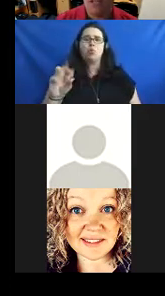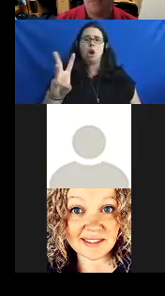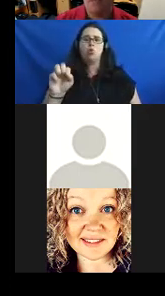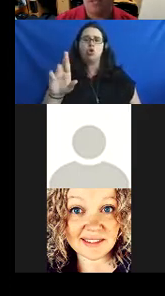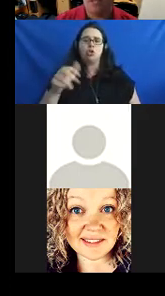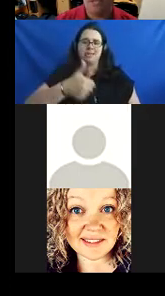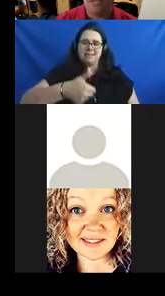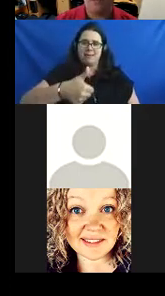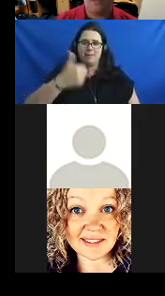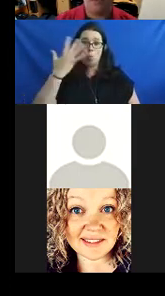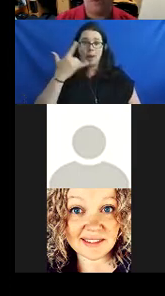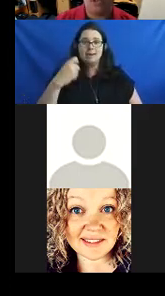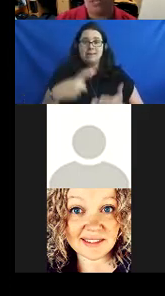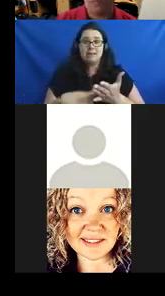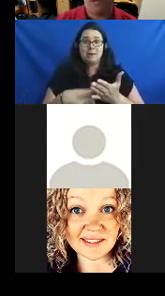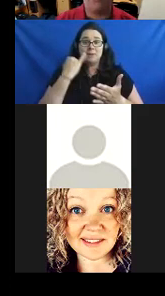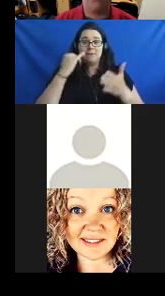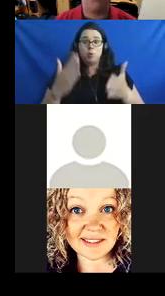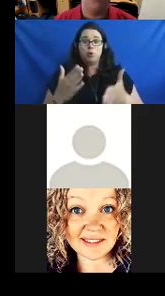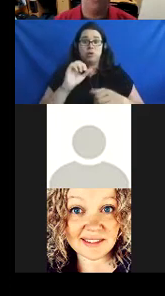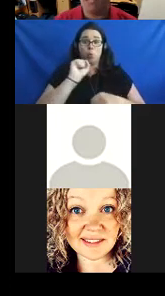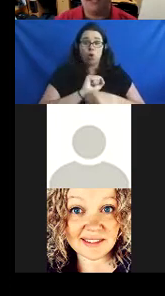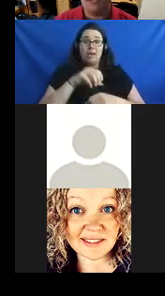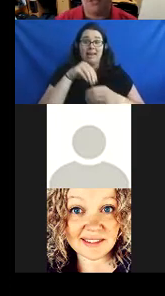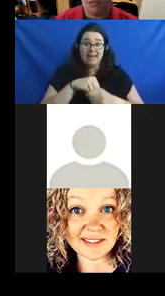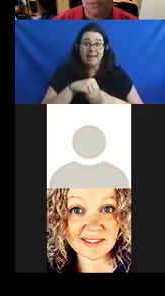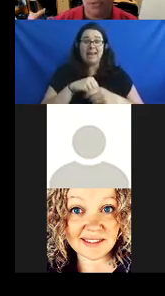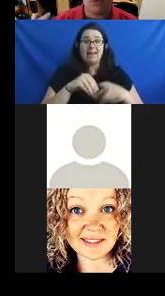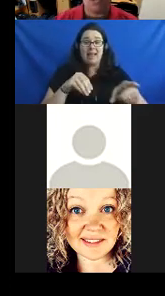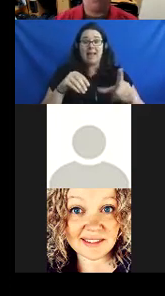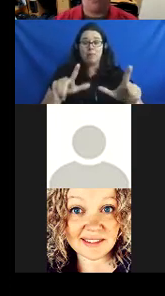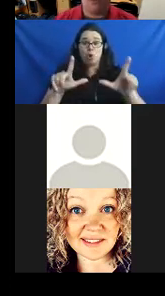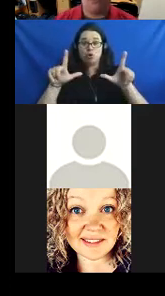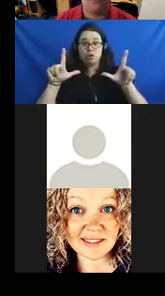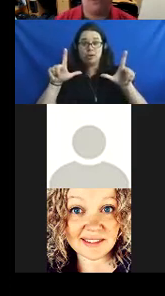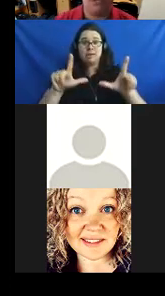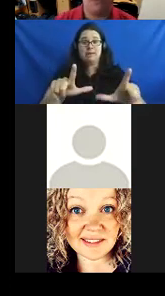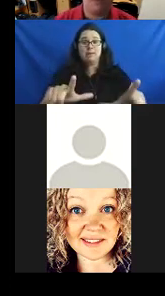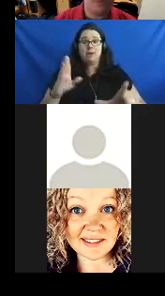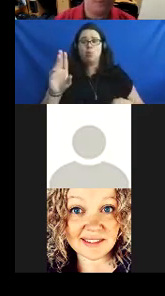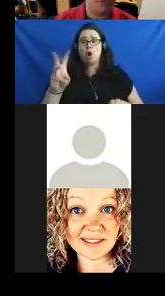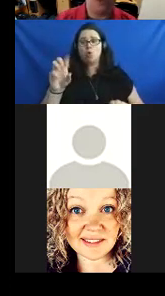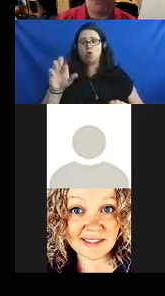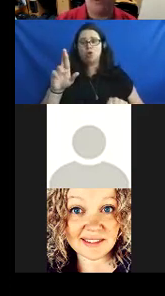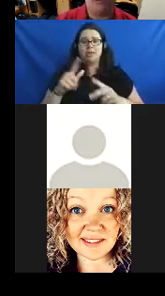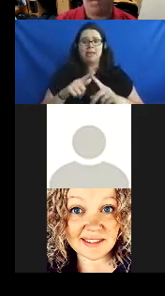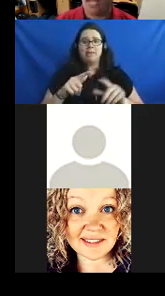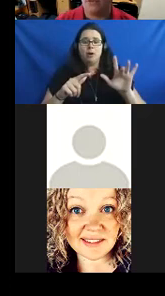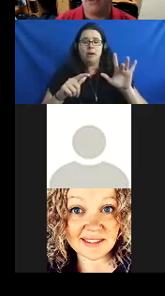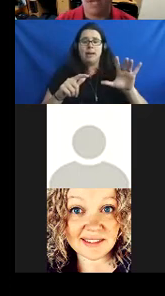SOMETIMES IF SOMEONE IS WORKING WITHIN A BROWSER THEY MAY NEED TO ZOOM IN OR OUT SO EITHER PINK TO ZOOM WHERE THEY